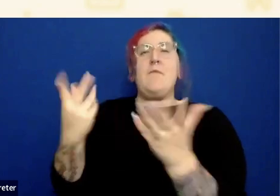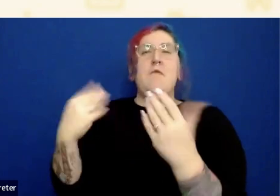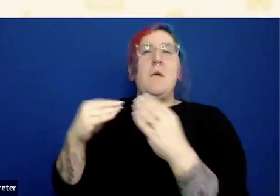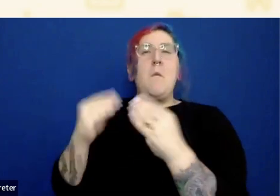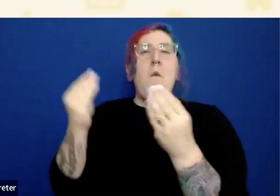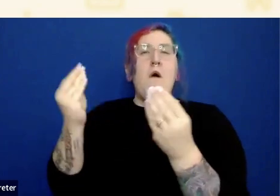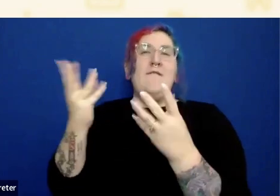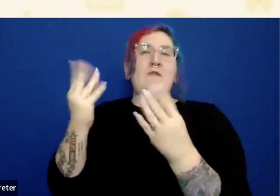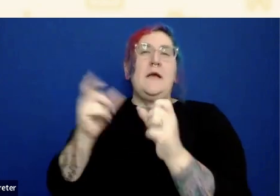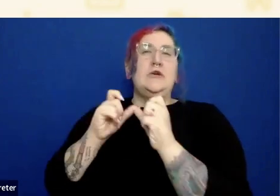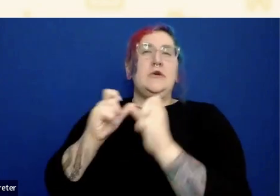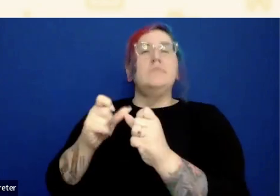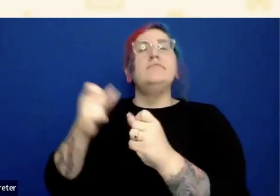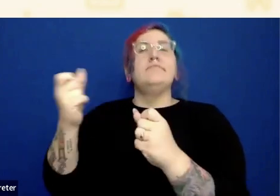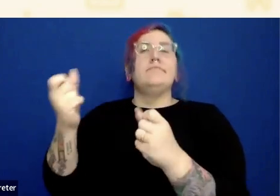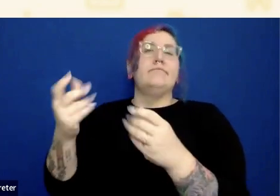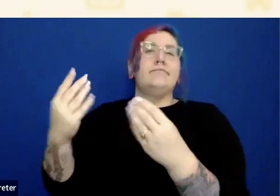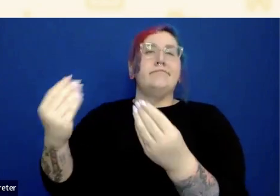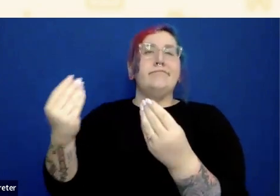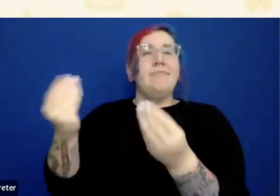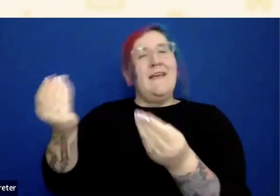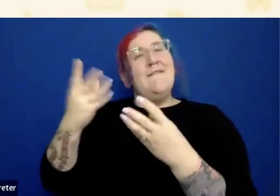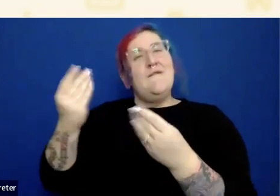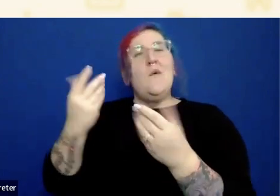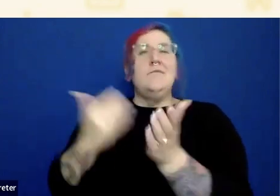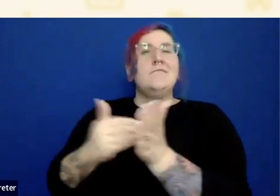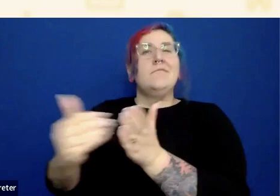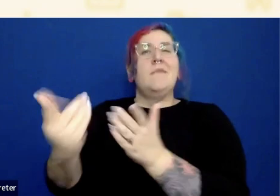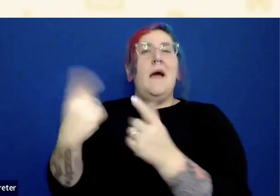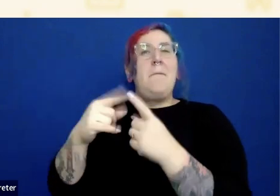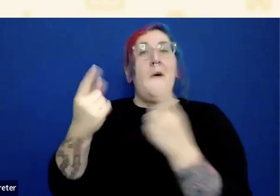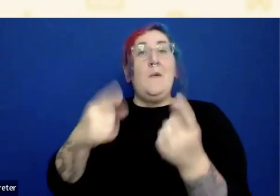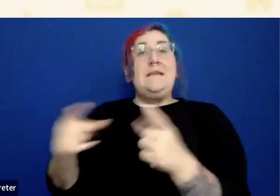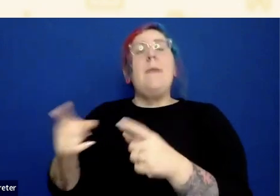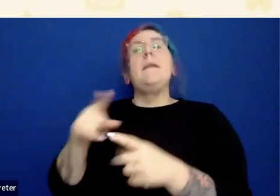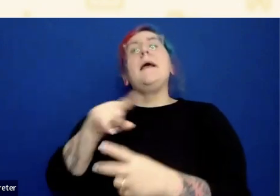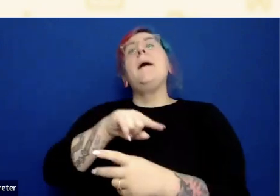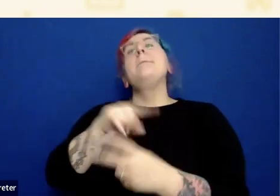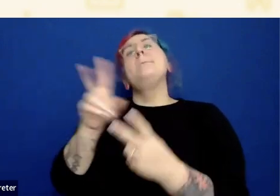Those two programs in particular, Joe, are, we're just trying